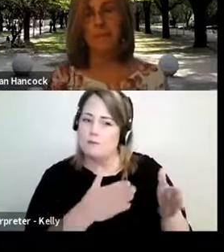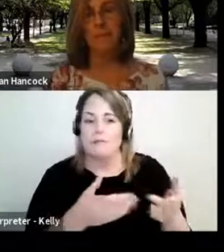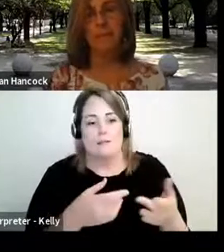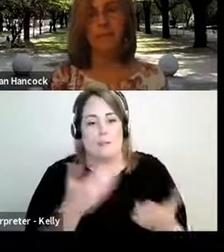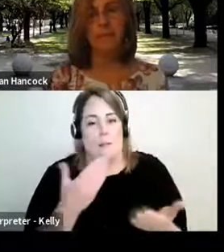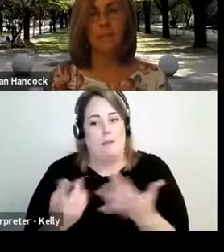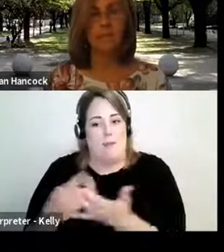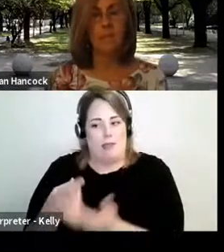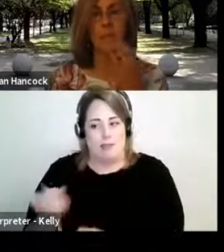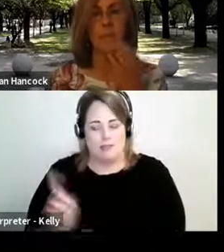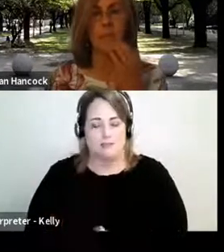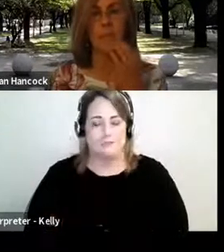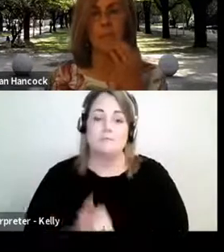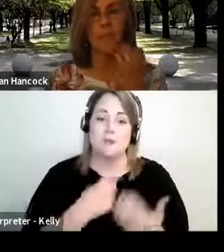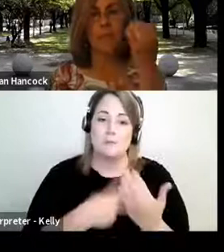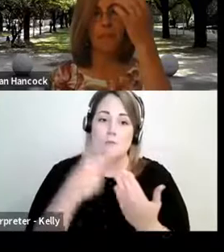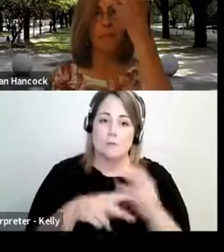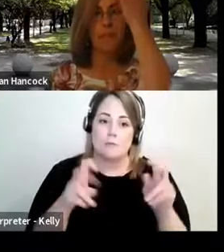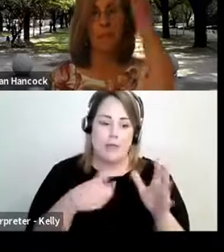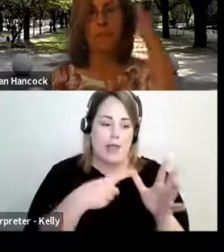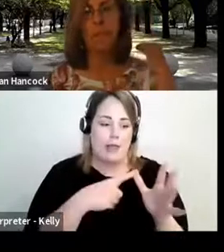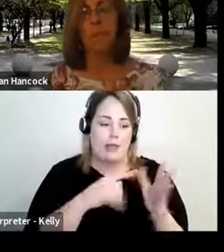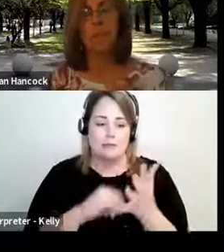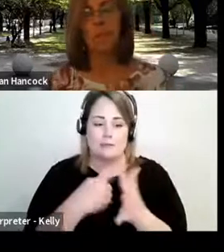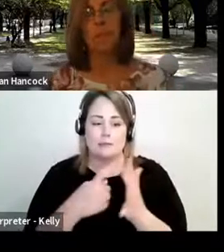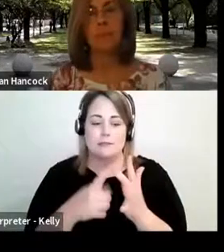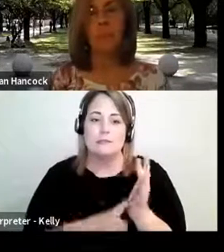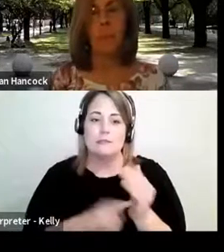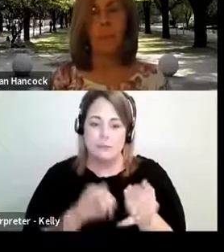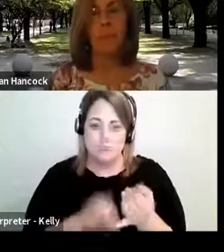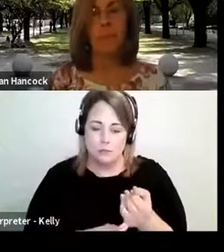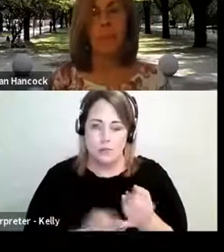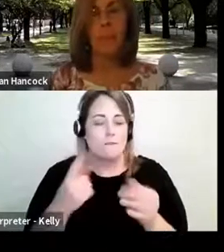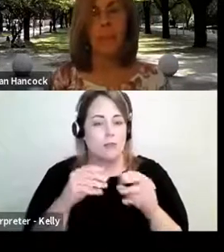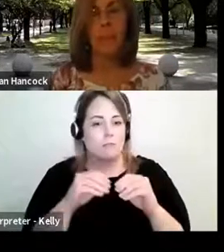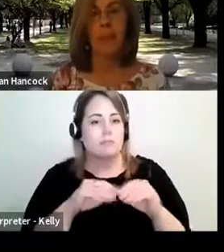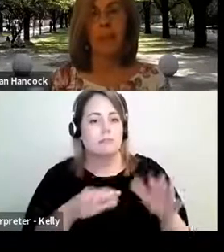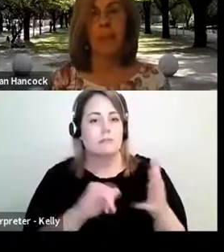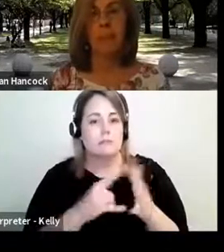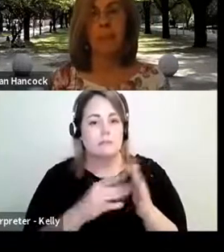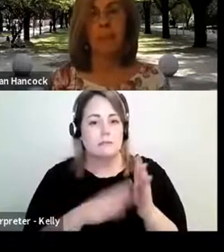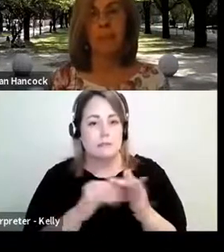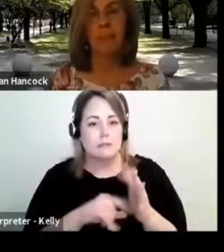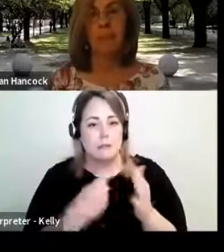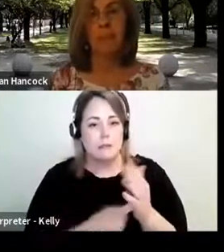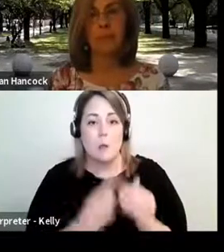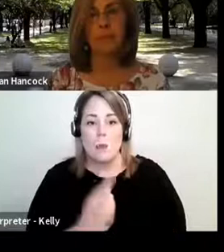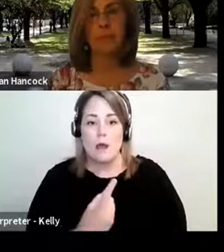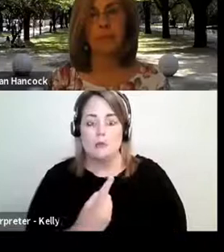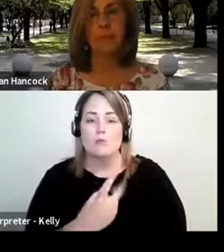our program is called A-Skills and we first rolled out in semester one 2014 and since then we’ve been